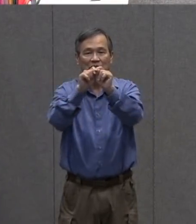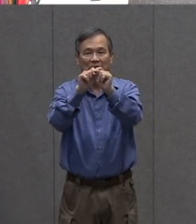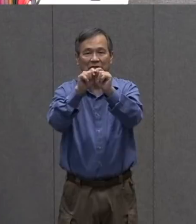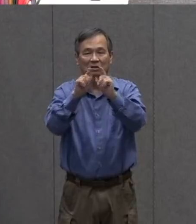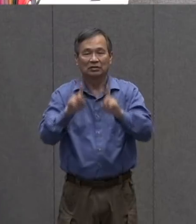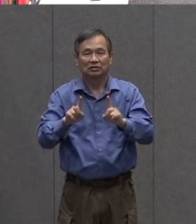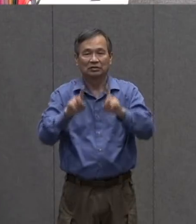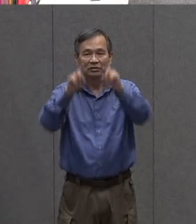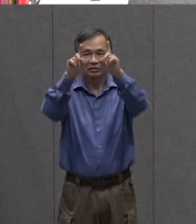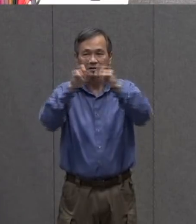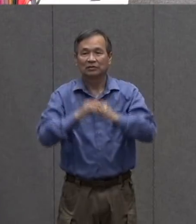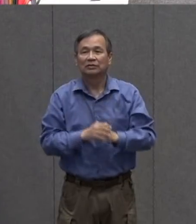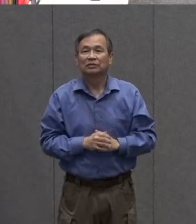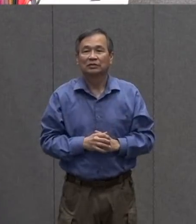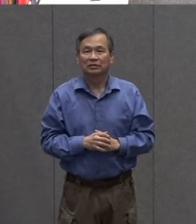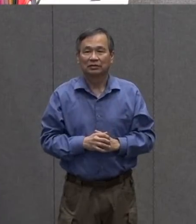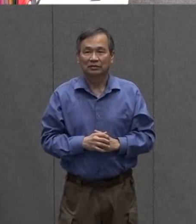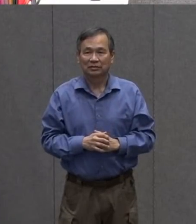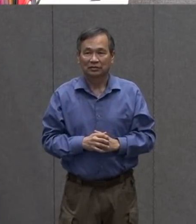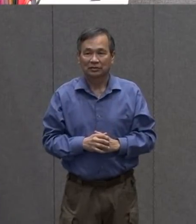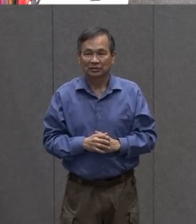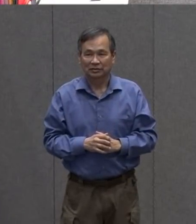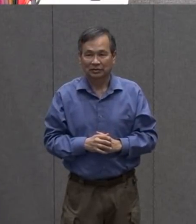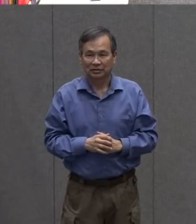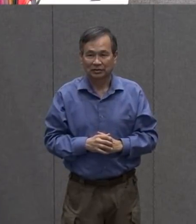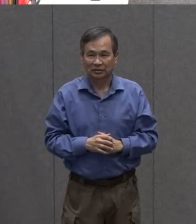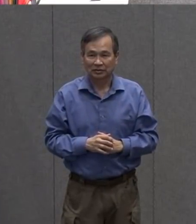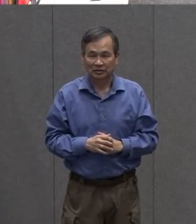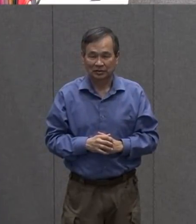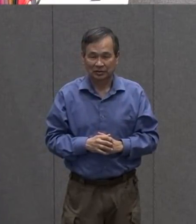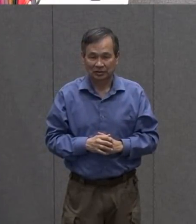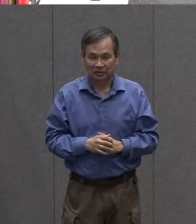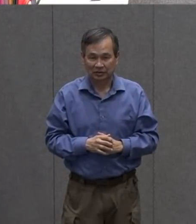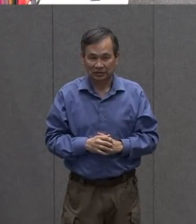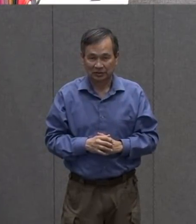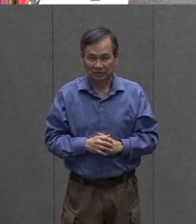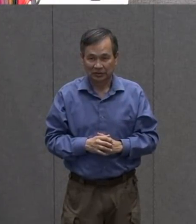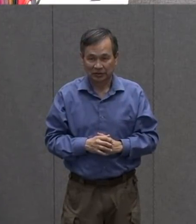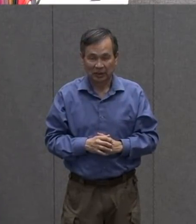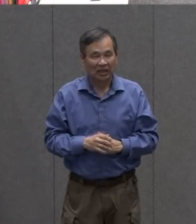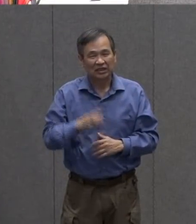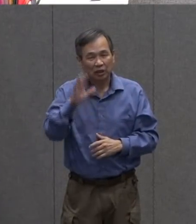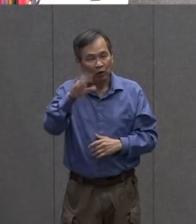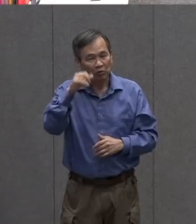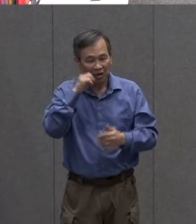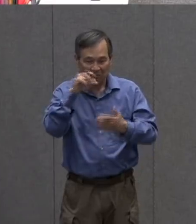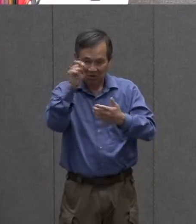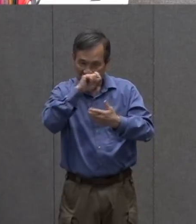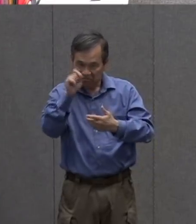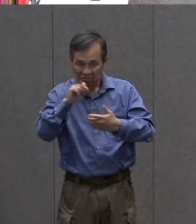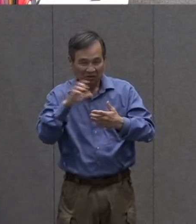And this is going to be the back of it, so I'm not too worried about the lines. And then I'm going to do a rectangle.